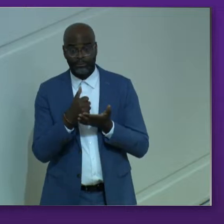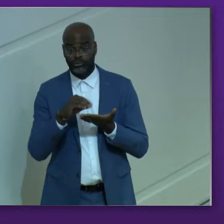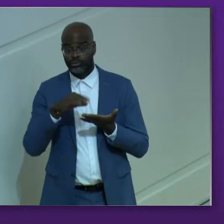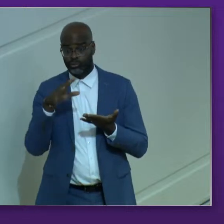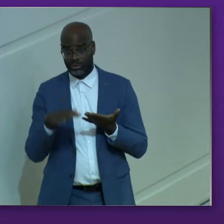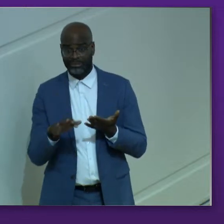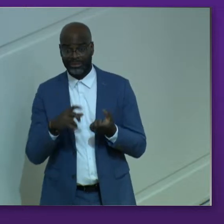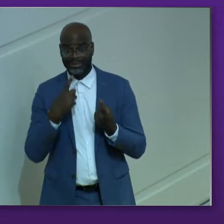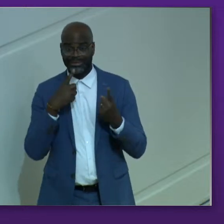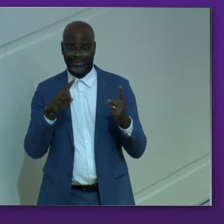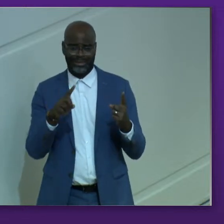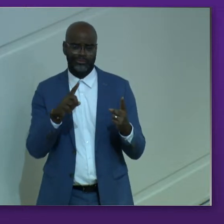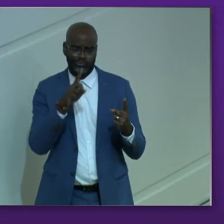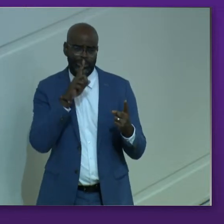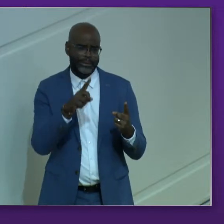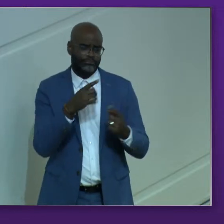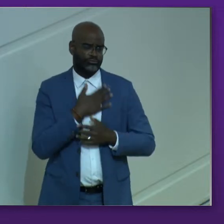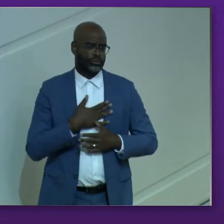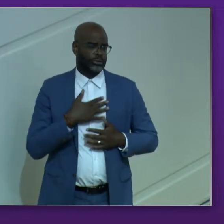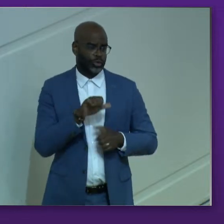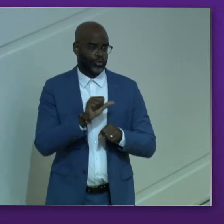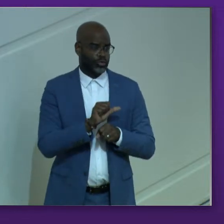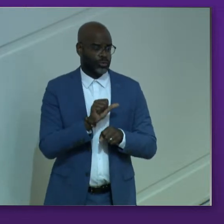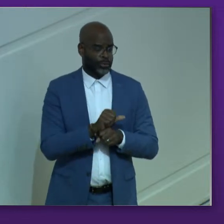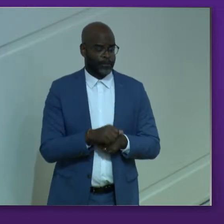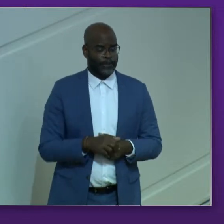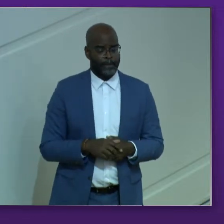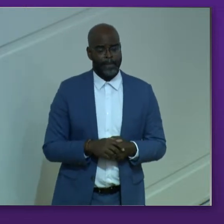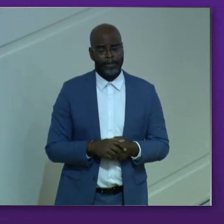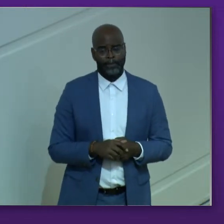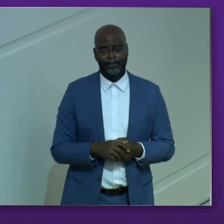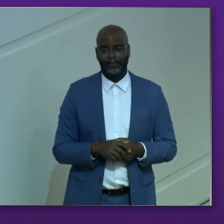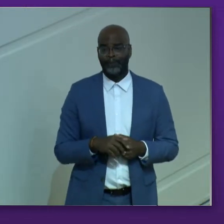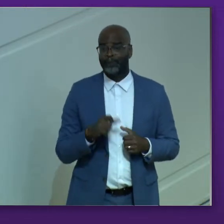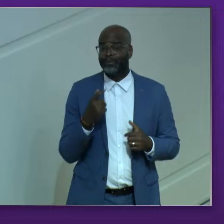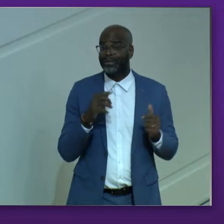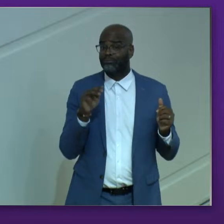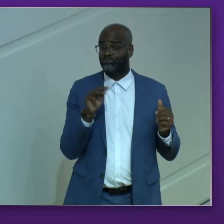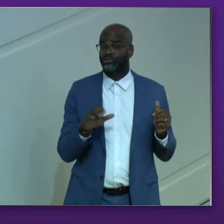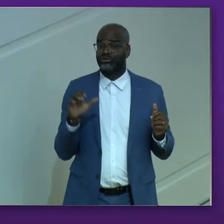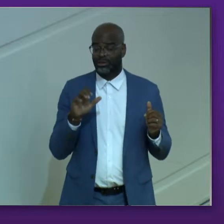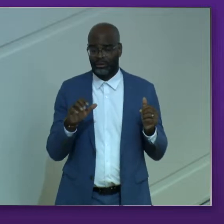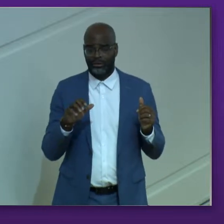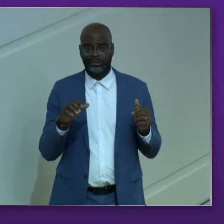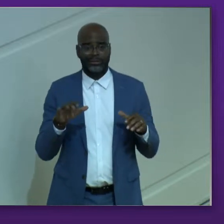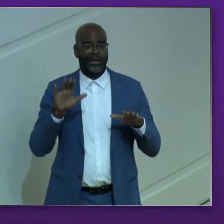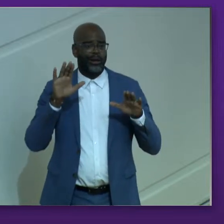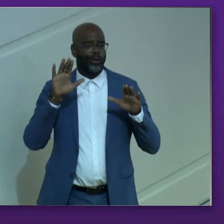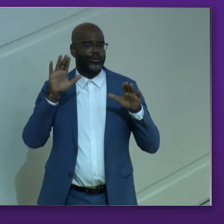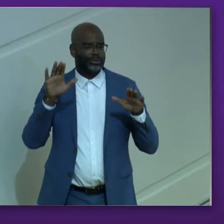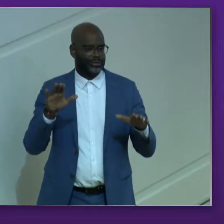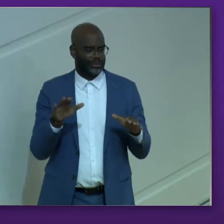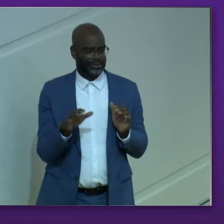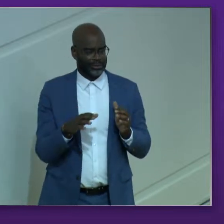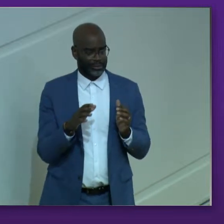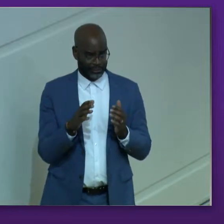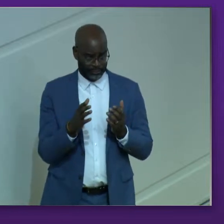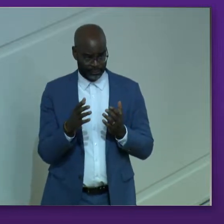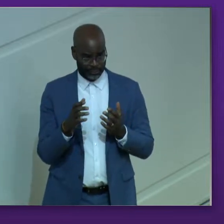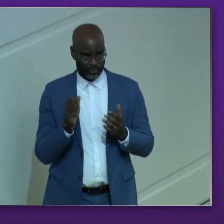THIS IS ESPECIALLY IMPORTANT AS WE NAVIGATE THE COMPLEX ISSUES AND CONSTANT CHANGE WITHIN